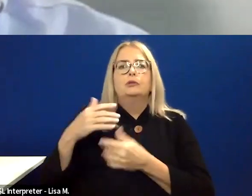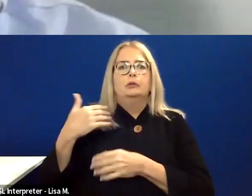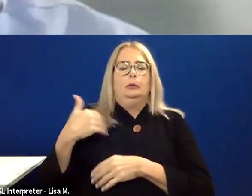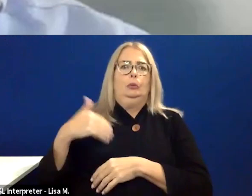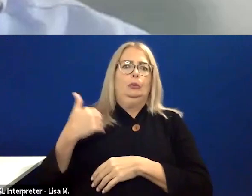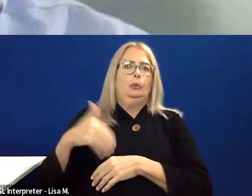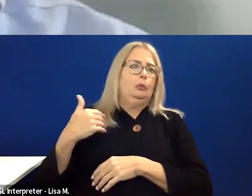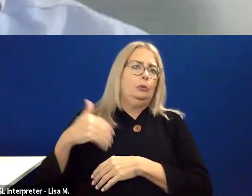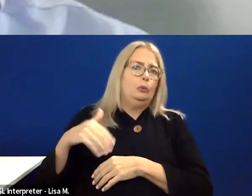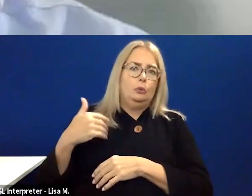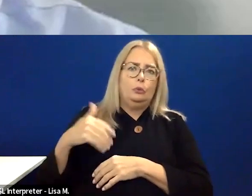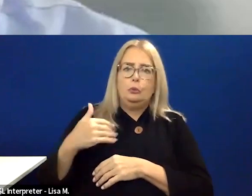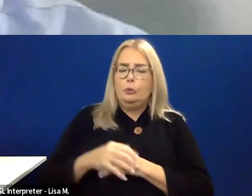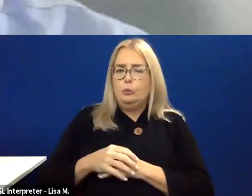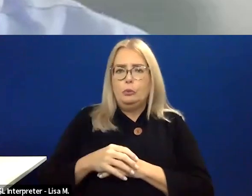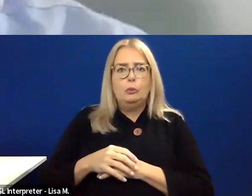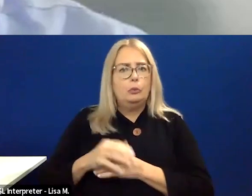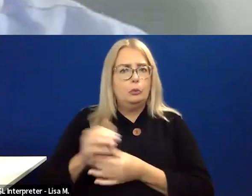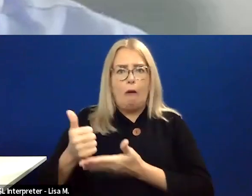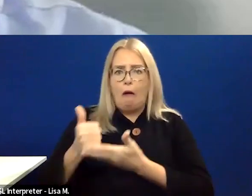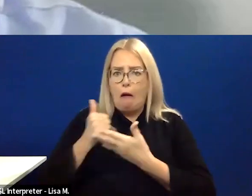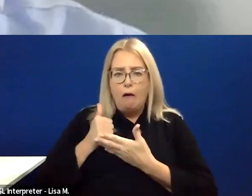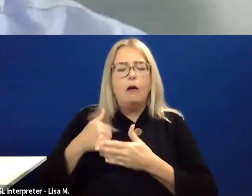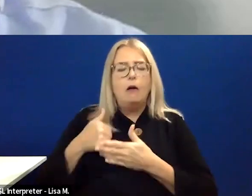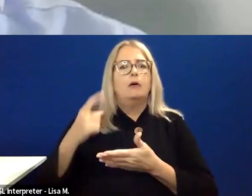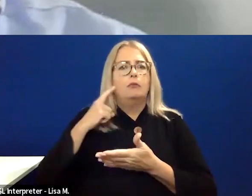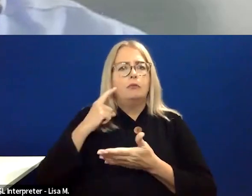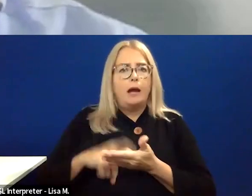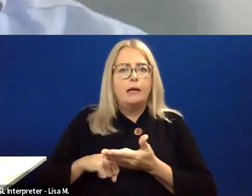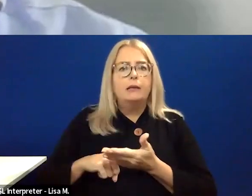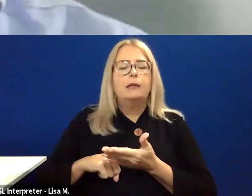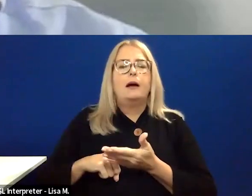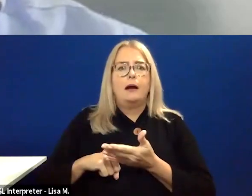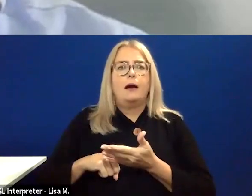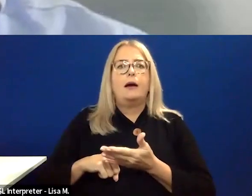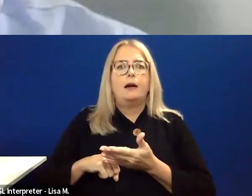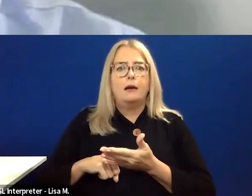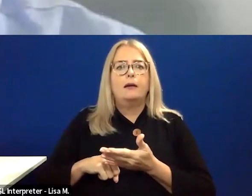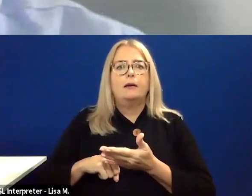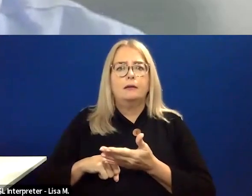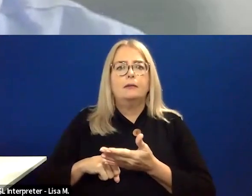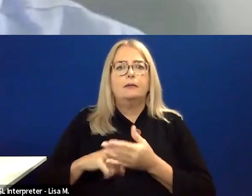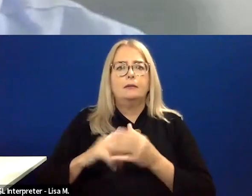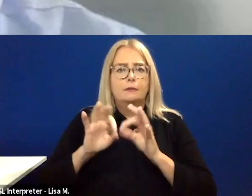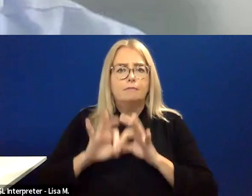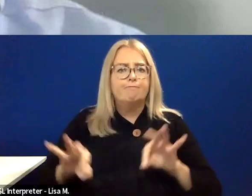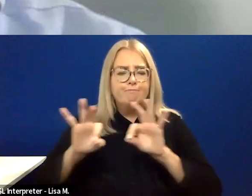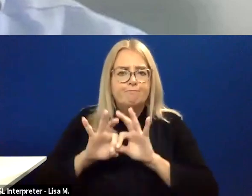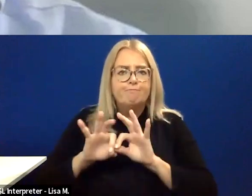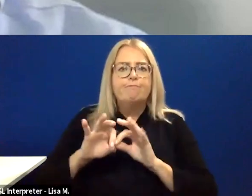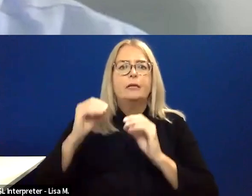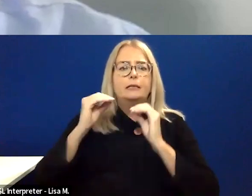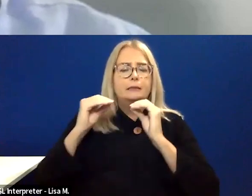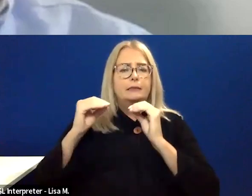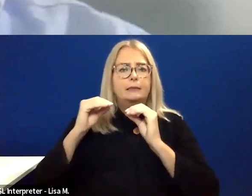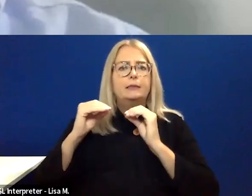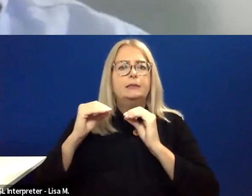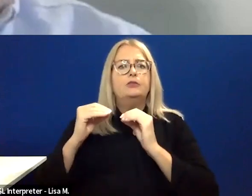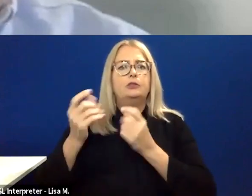really helping us recognize the importance of of teaching comprehension uh and what let's put